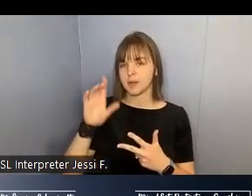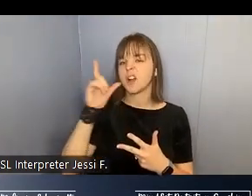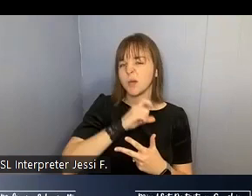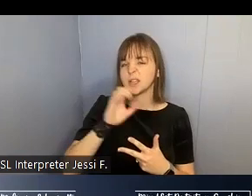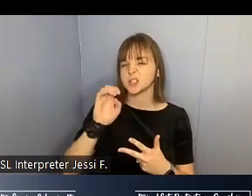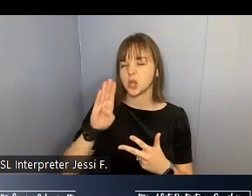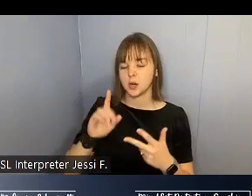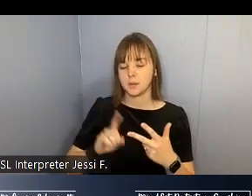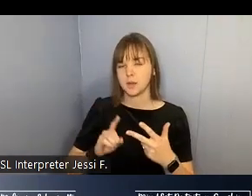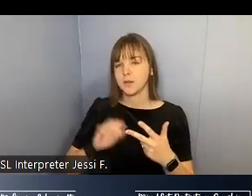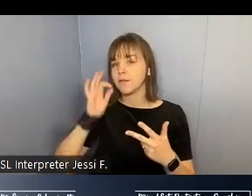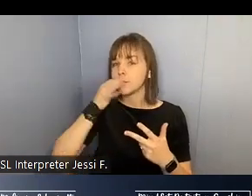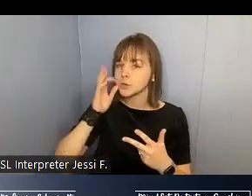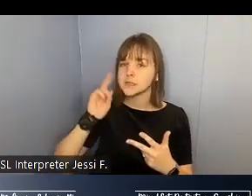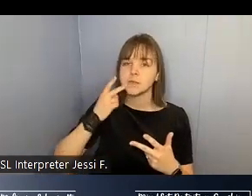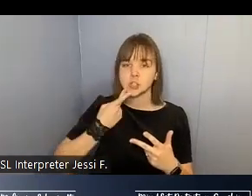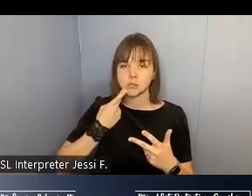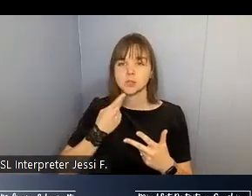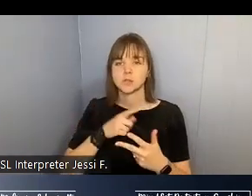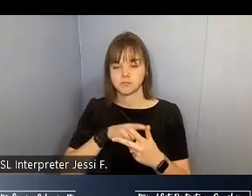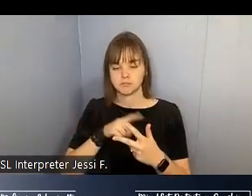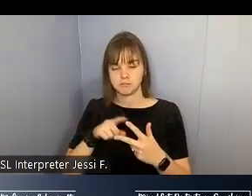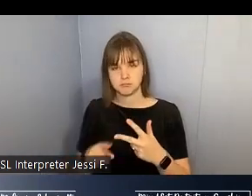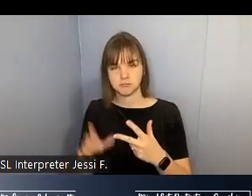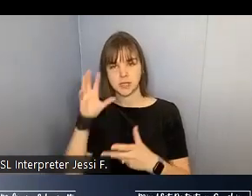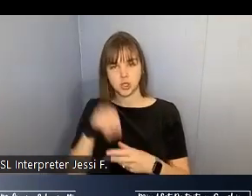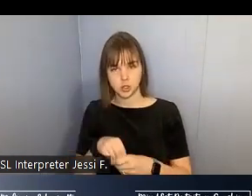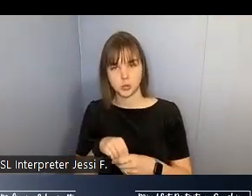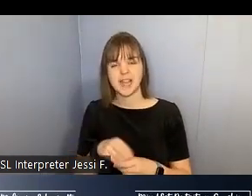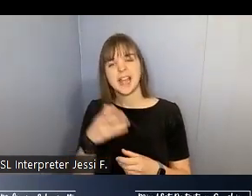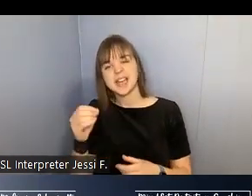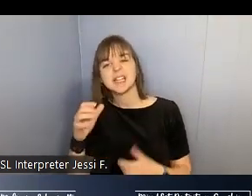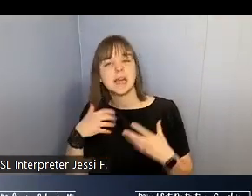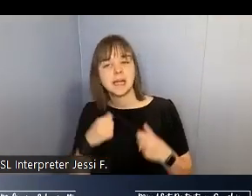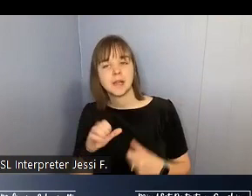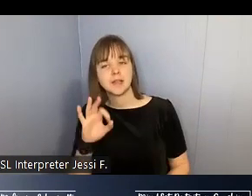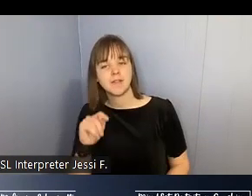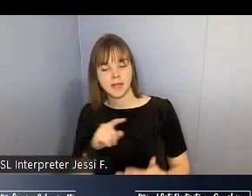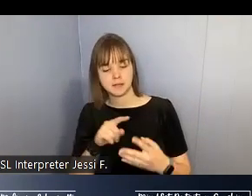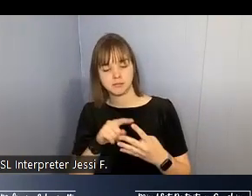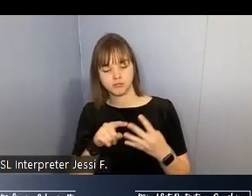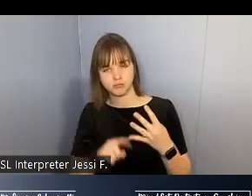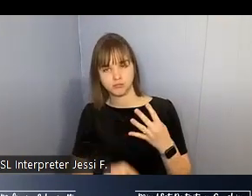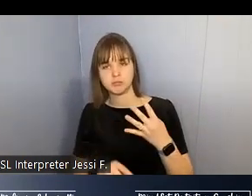And you need to come up with some sort of plan of action. You've got to make a list. Look in your pantry first.